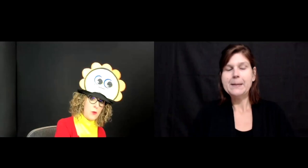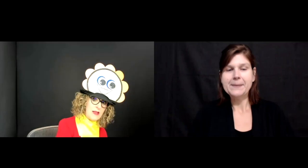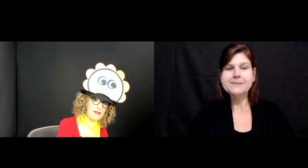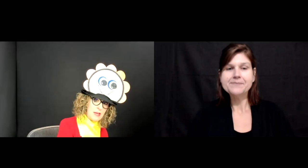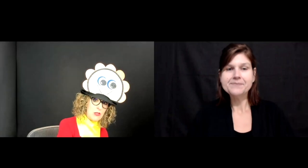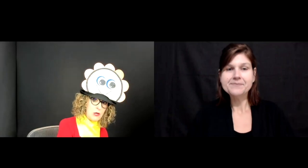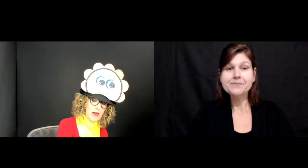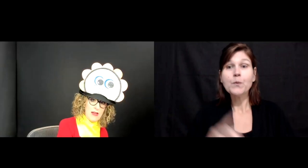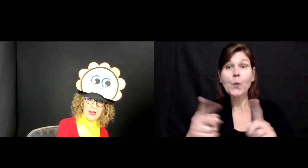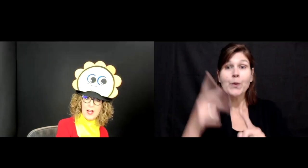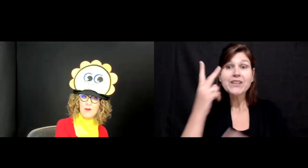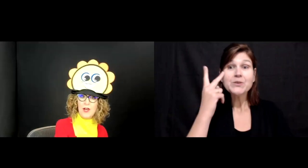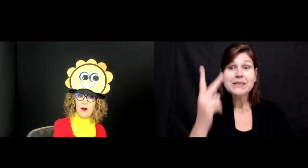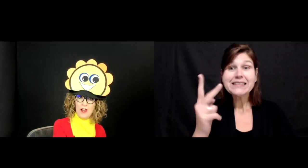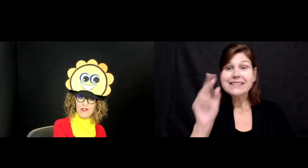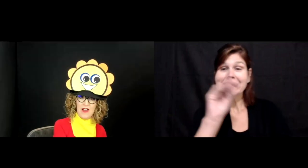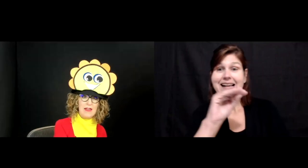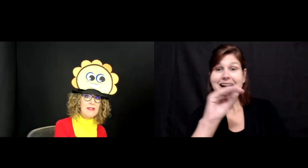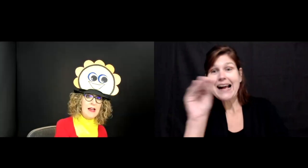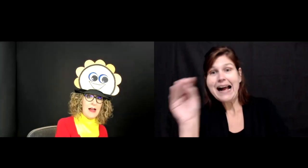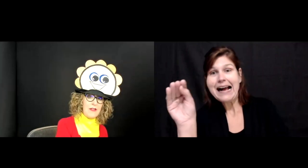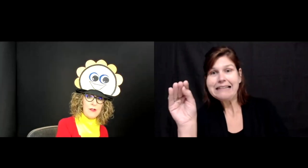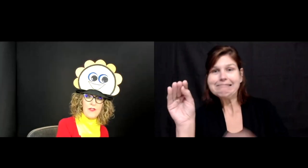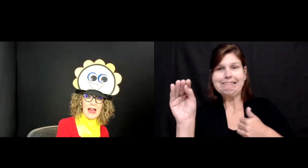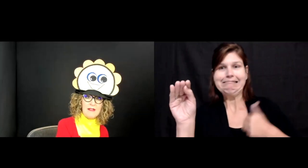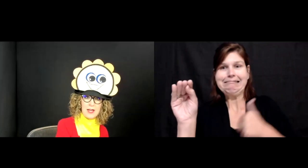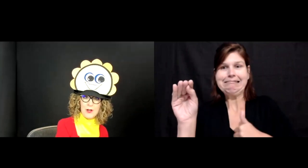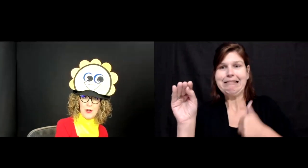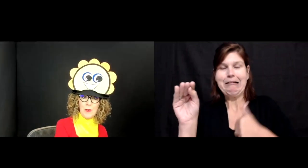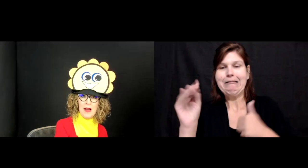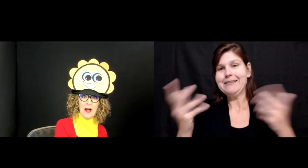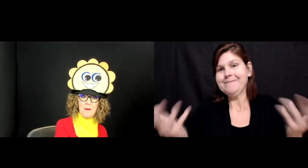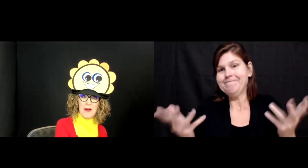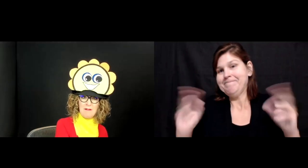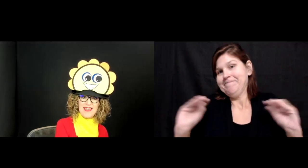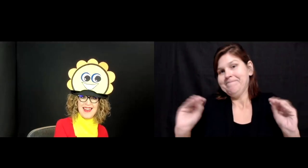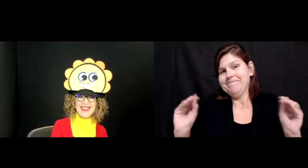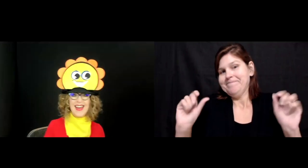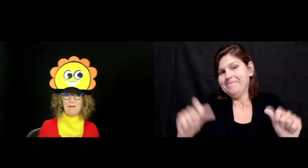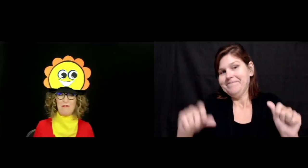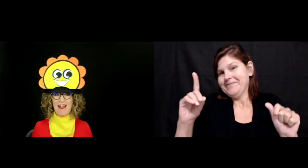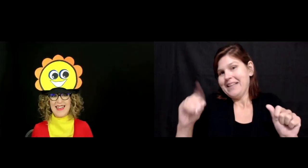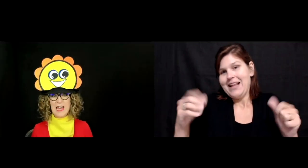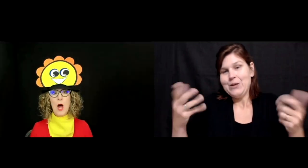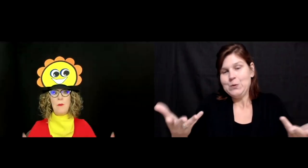So when you see me do that, I can only apologize. There's nothing else I can do about it, I'm afraid.